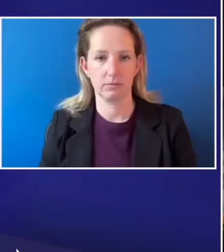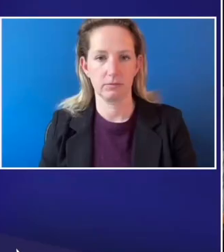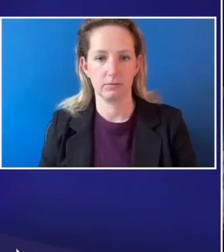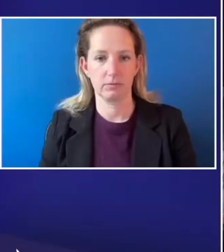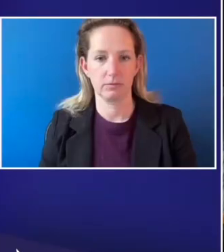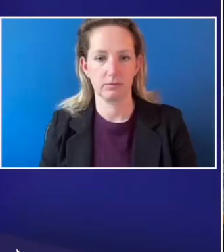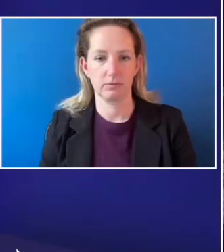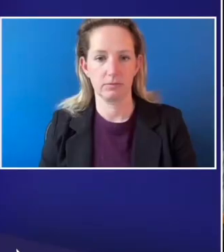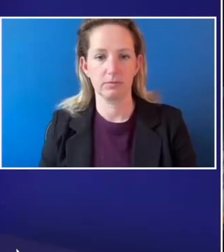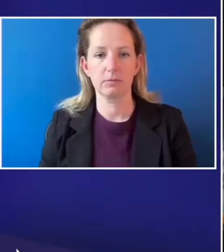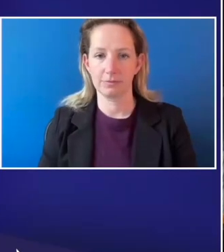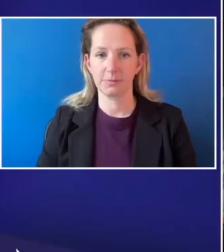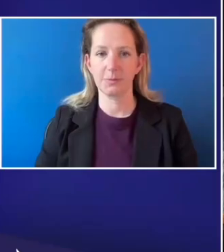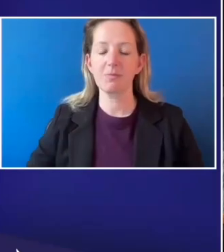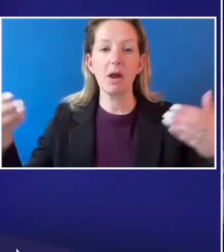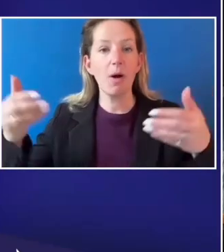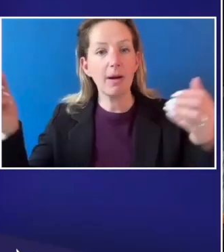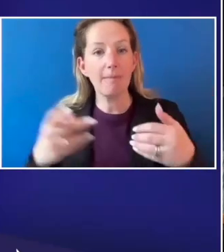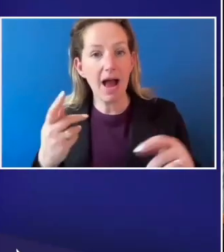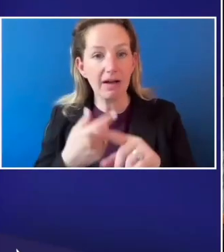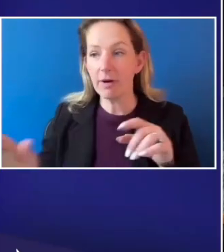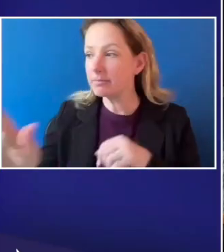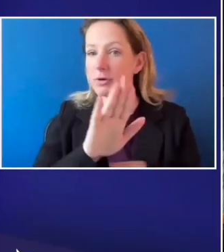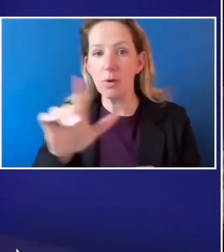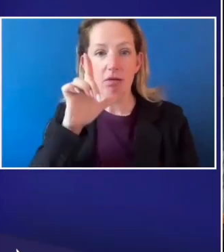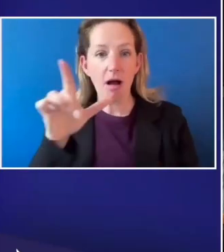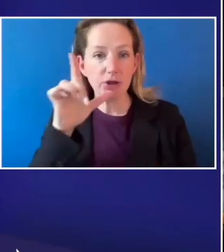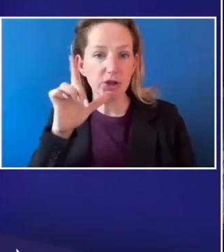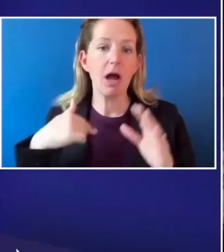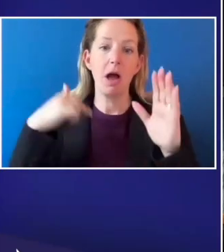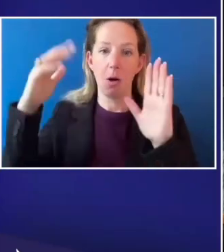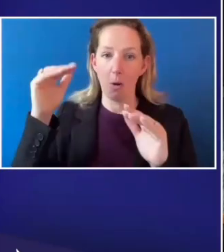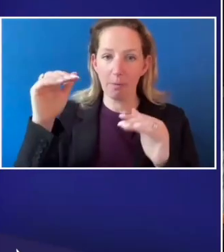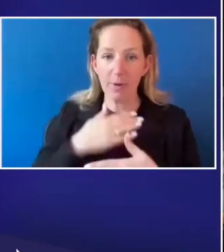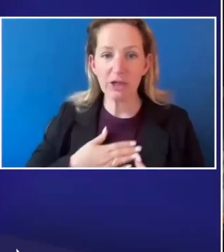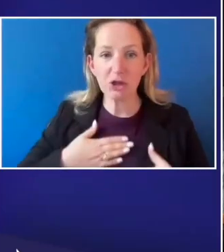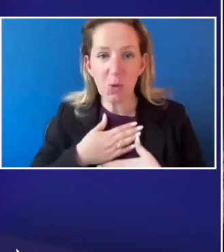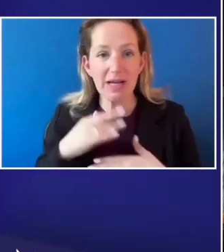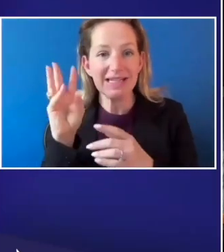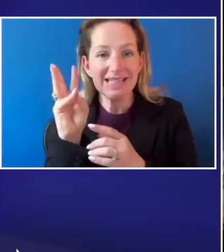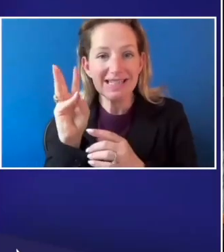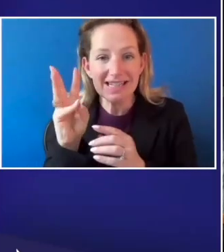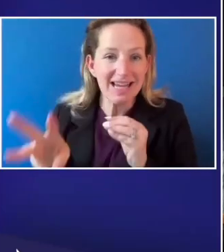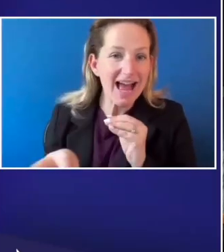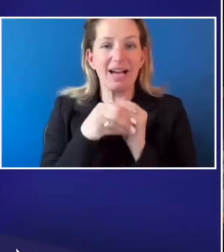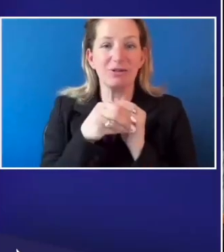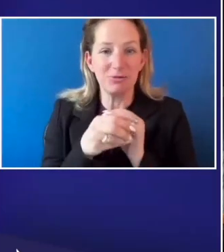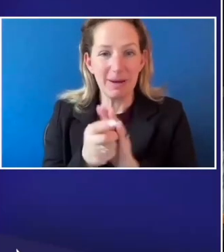Welcome back from lunch, everyone. I hope you enjoyed those extra 6 minutes that were gifted to you at the beginning of that.